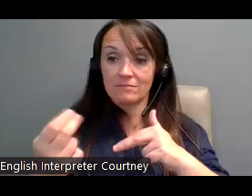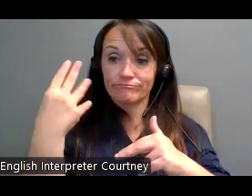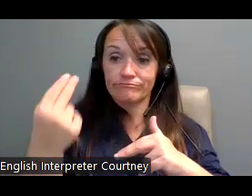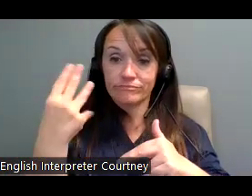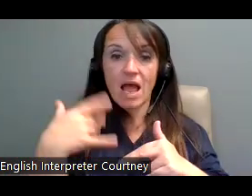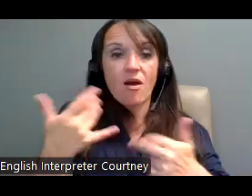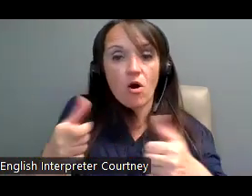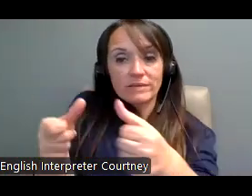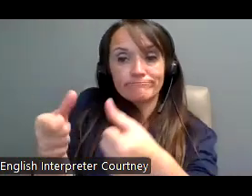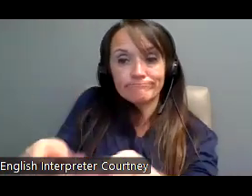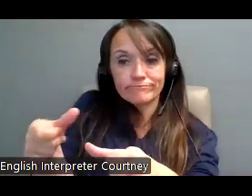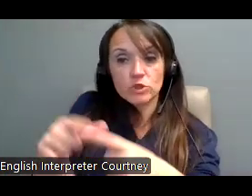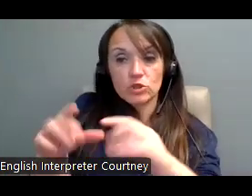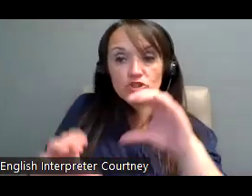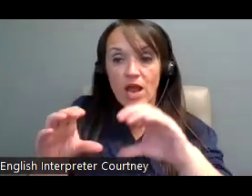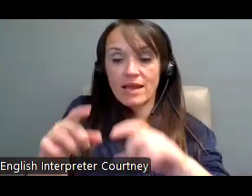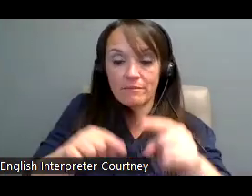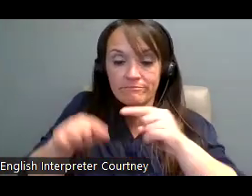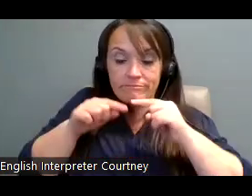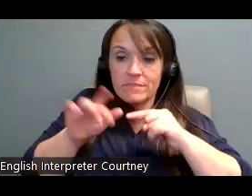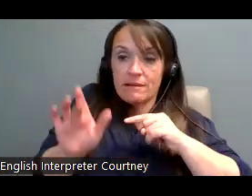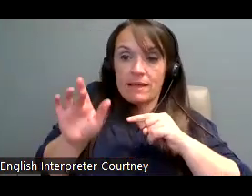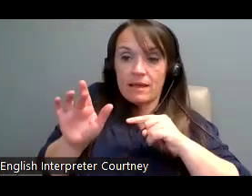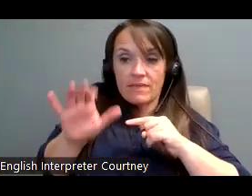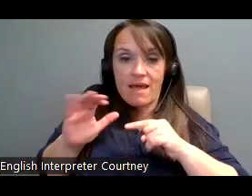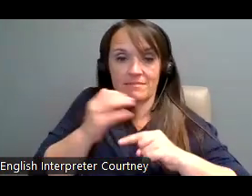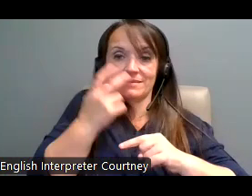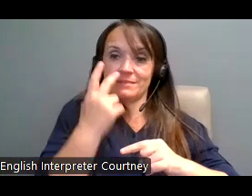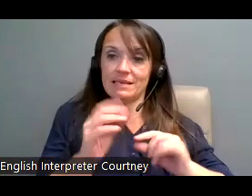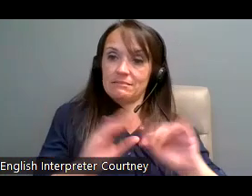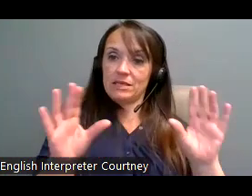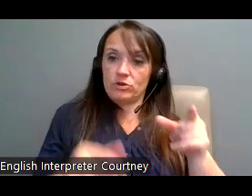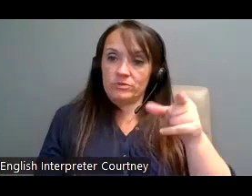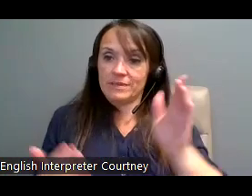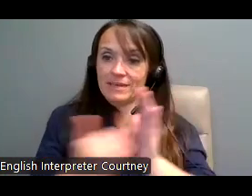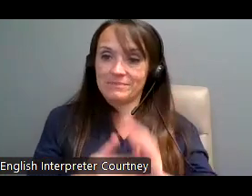if anyone wants to be able to go back to any of it so they can click on that. I do